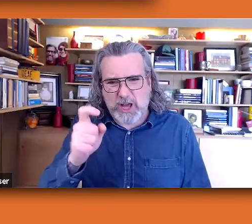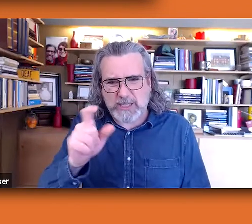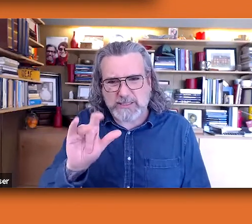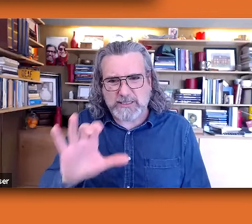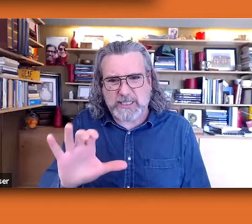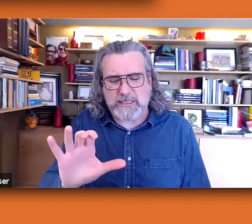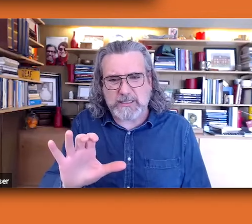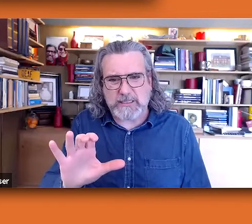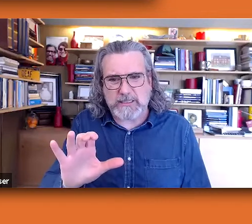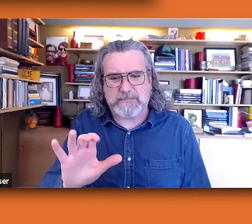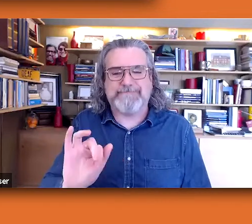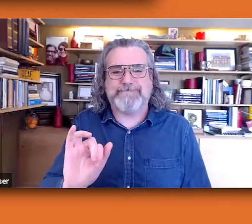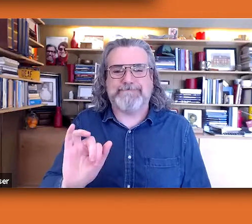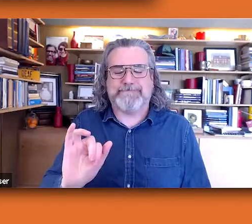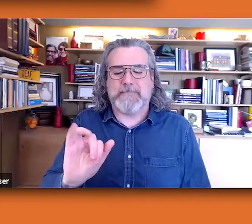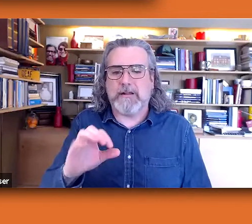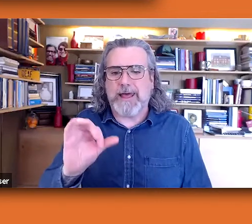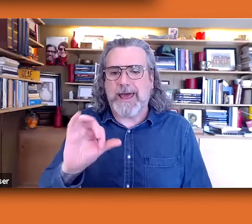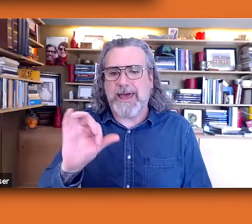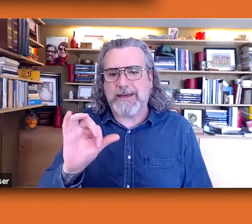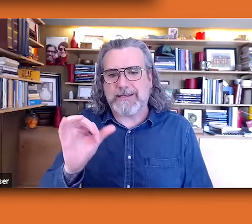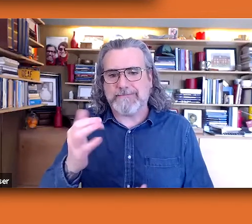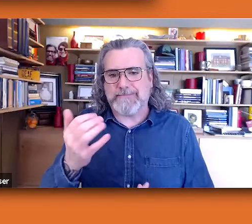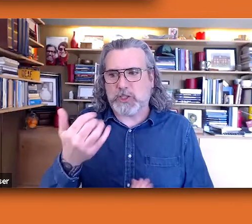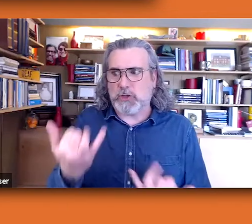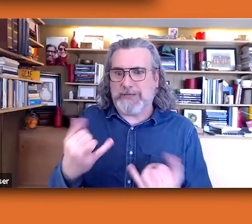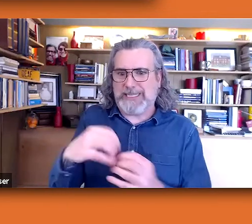But sometimes situations can also become toxic.